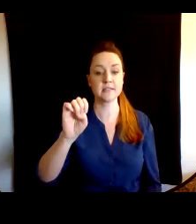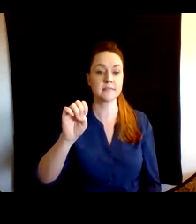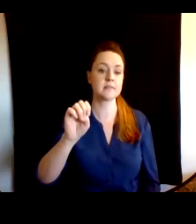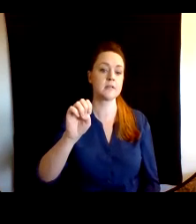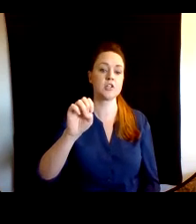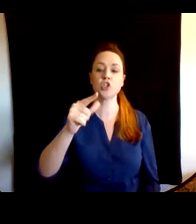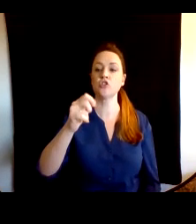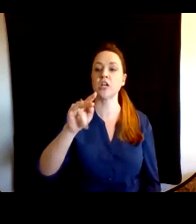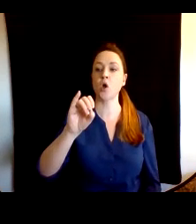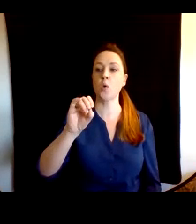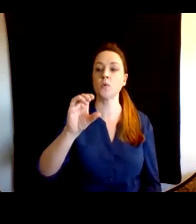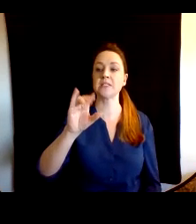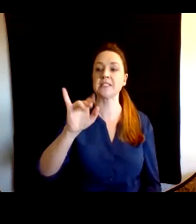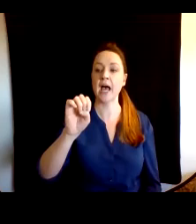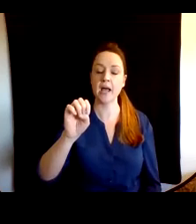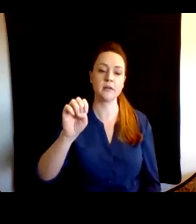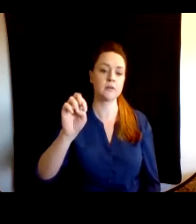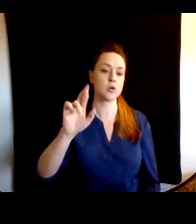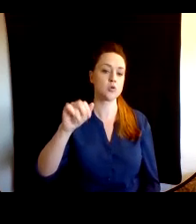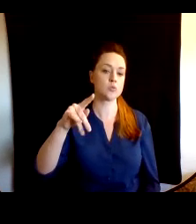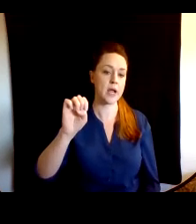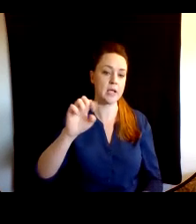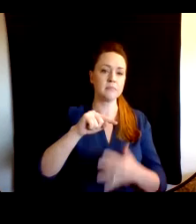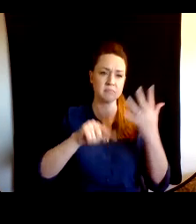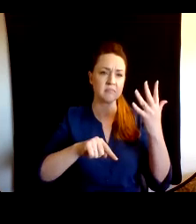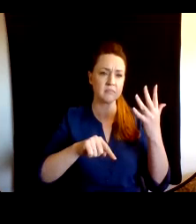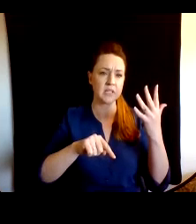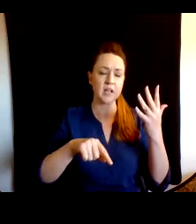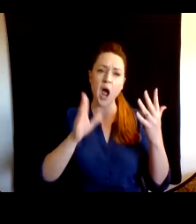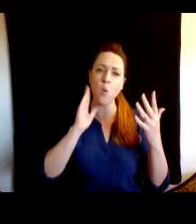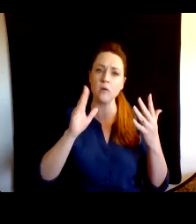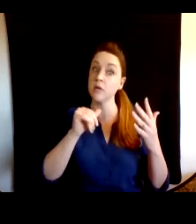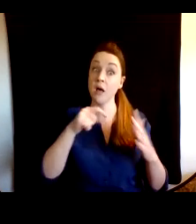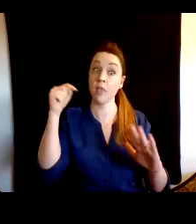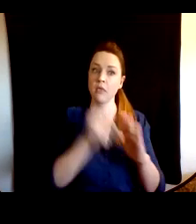I won't go into those things in any heavy detail whatsoever, but there will be the mention of those things